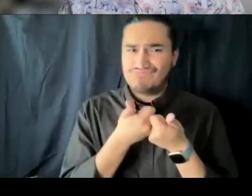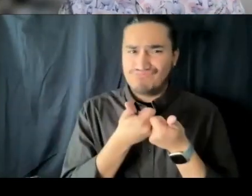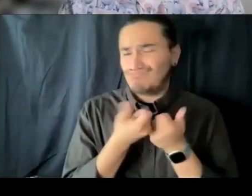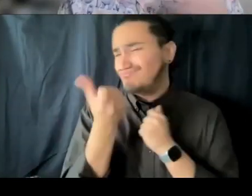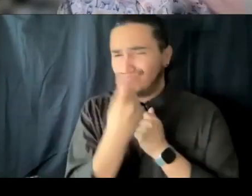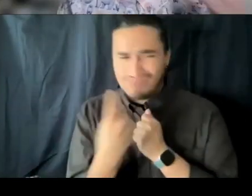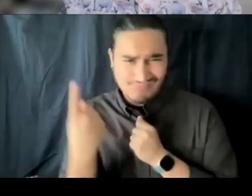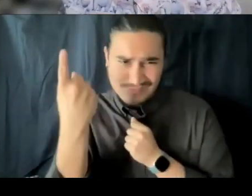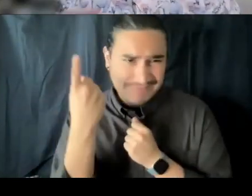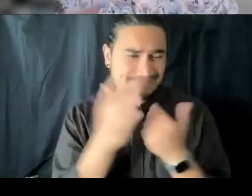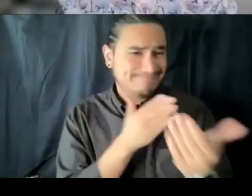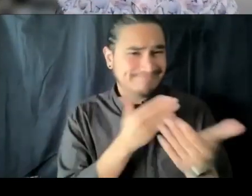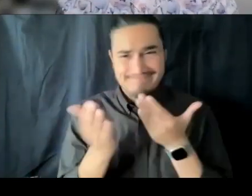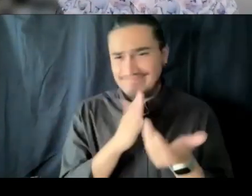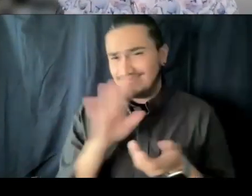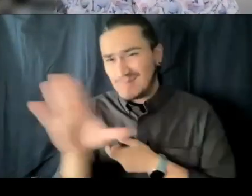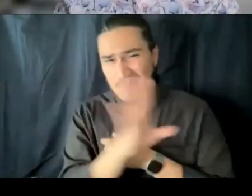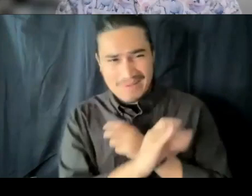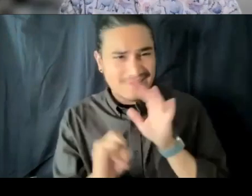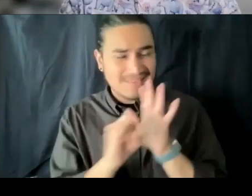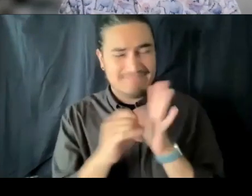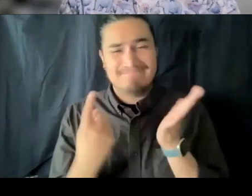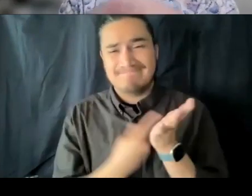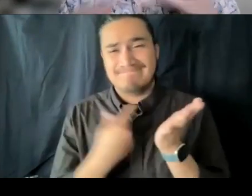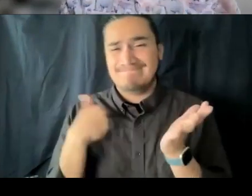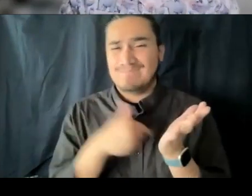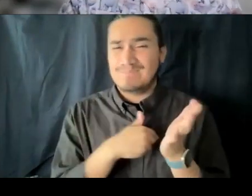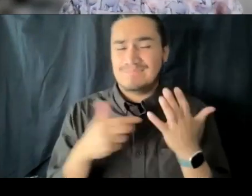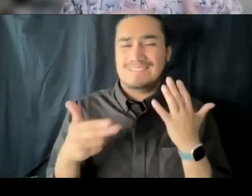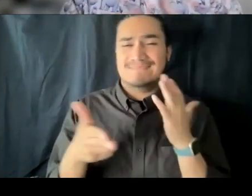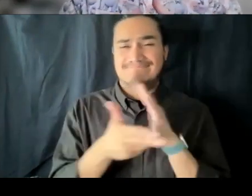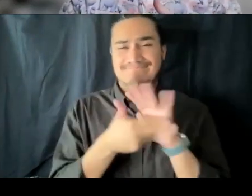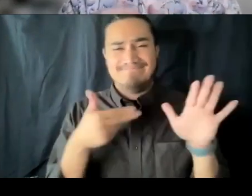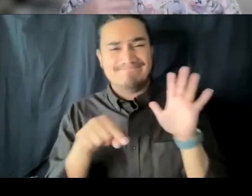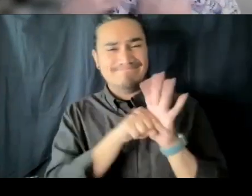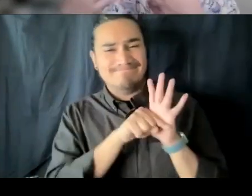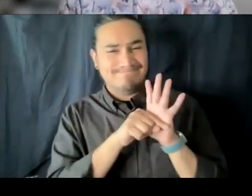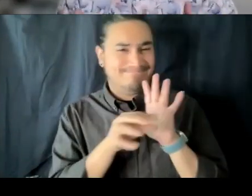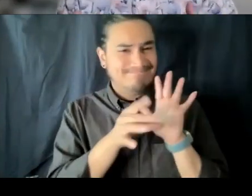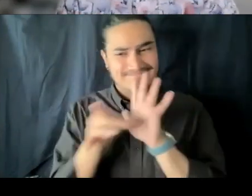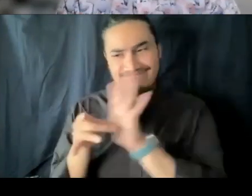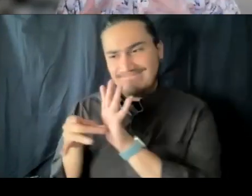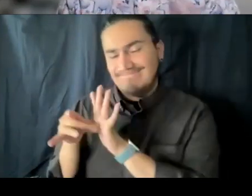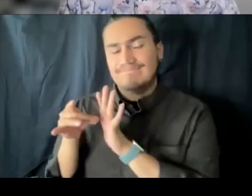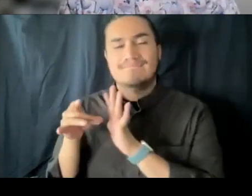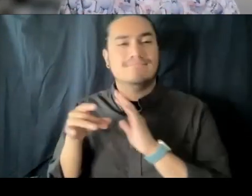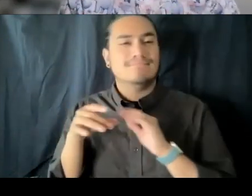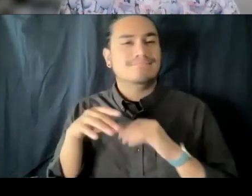So sometimes we have stereotypes about what mental health challenges or diagnoses look like